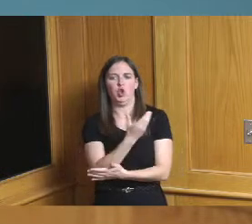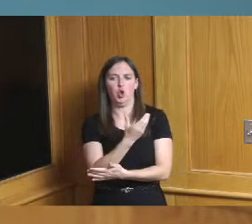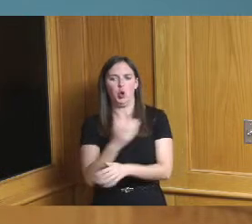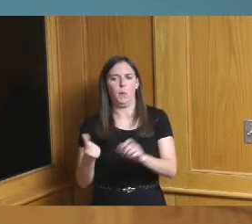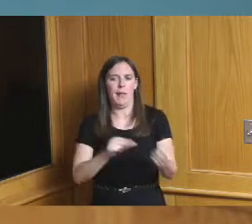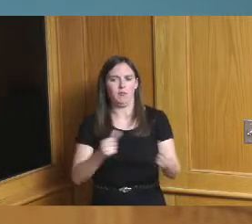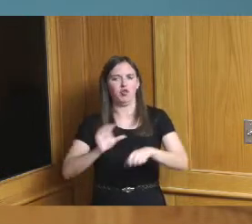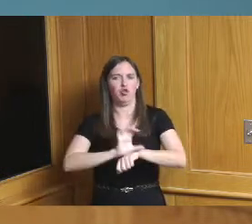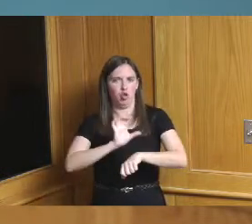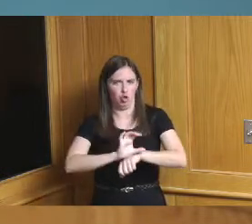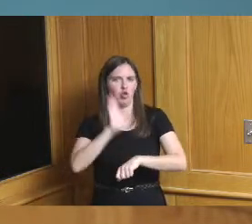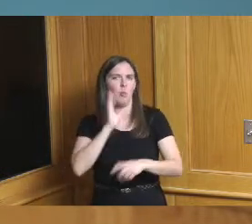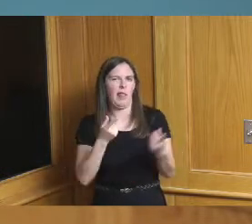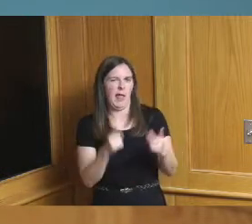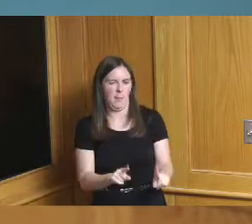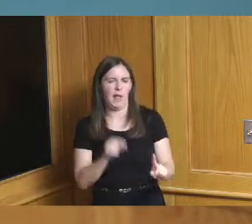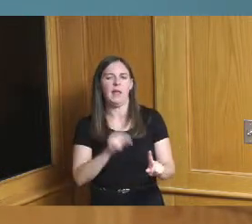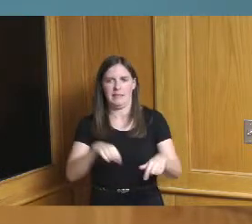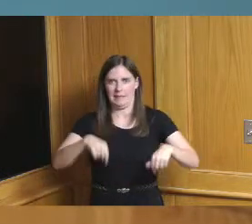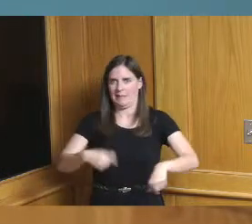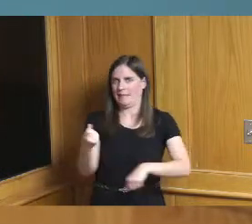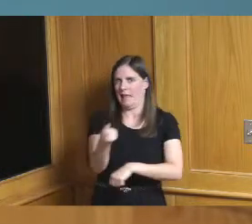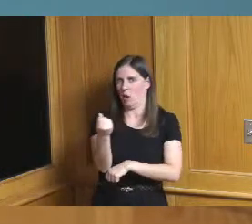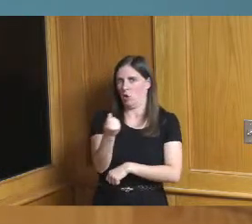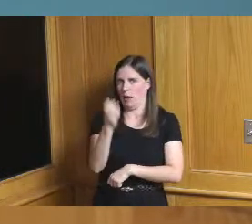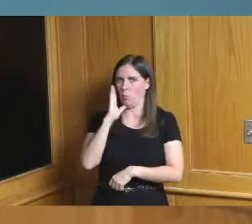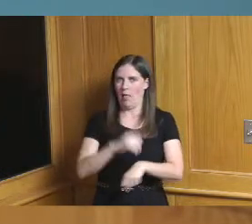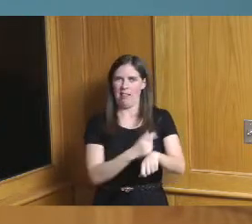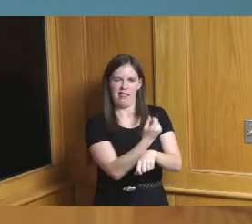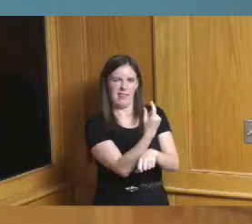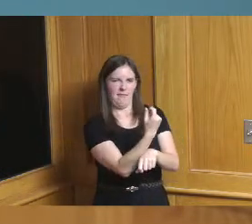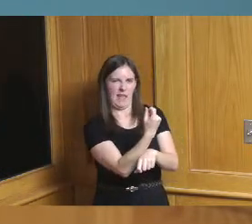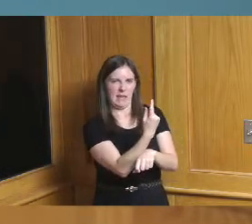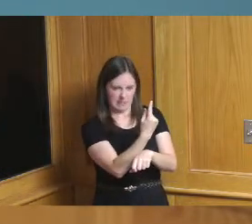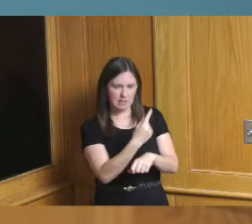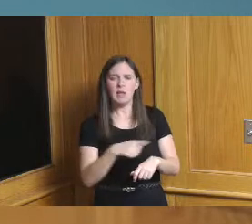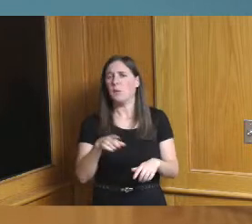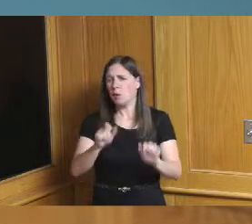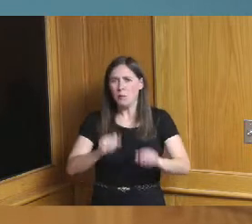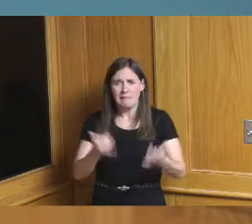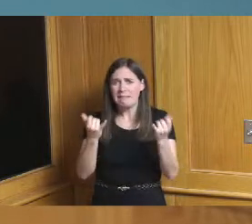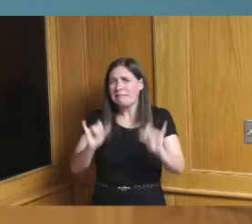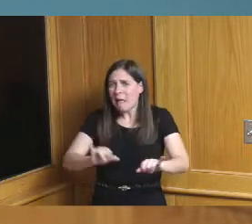which will happen on this Saturday at 11 a.m but they can still go to 513 relief.org